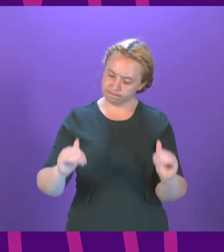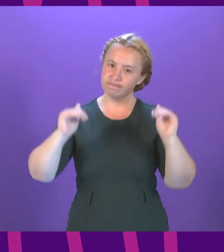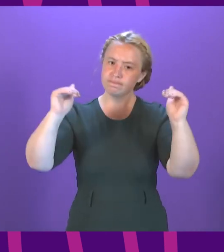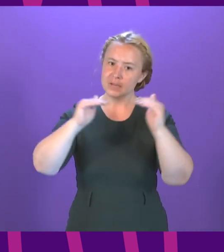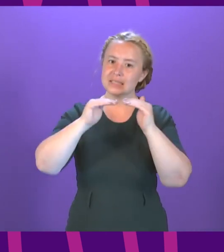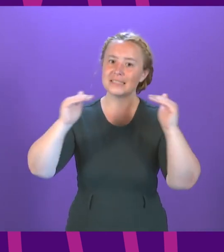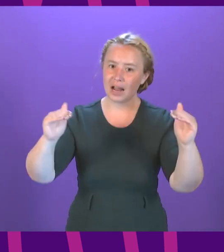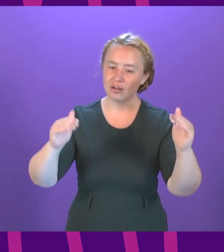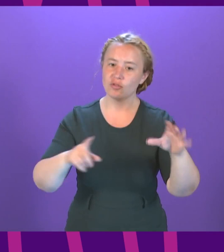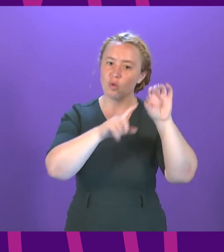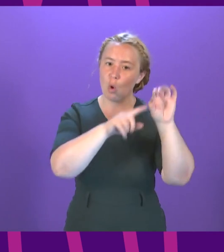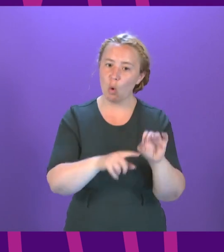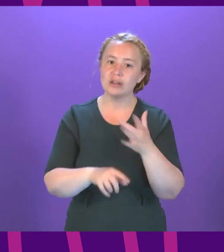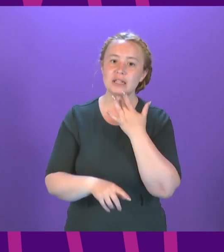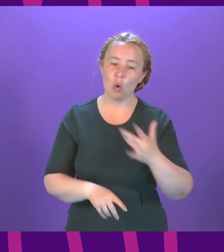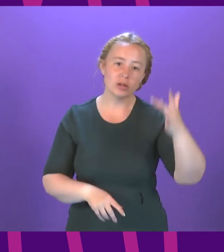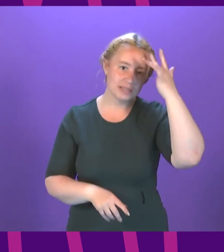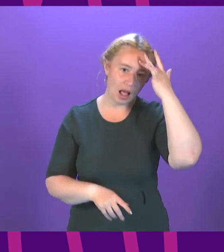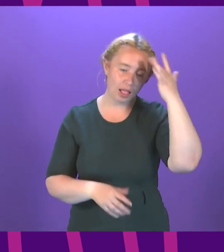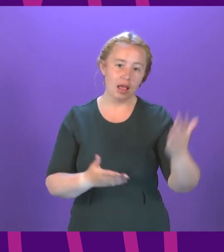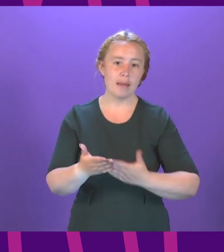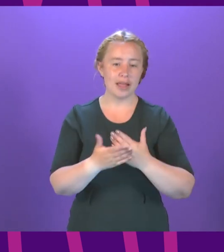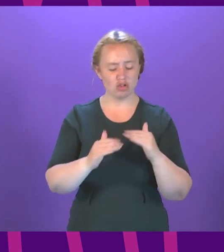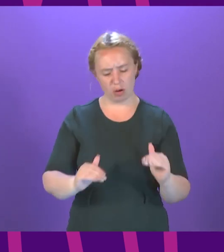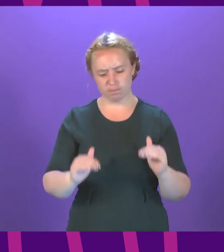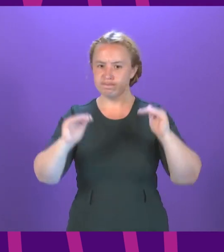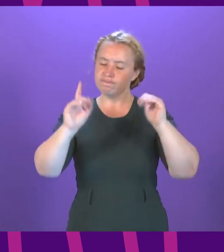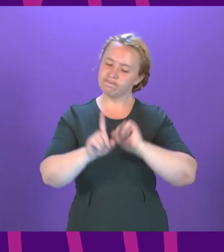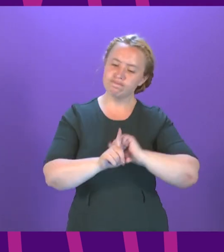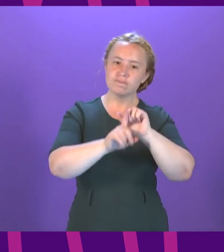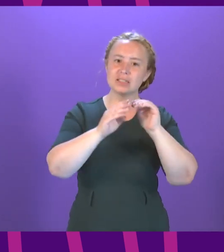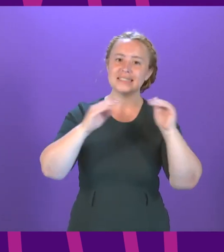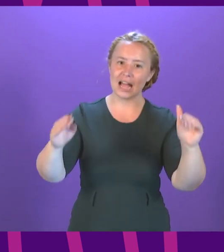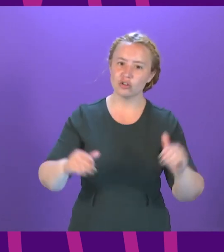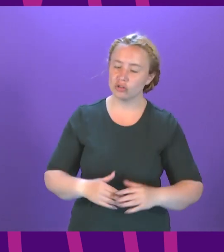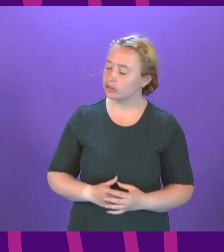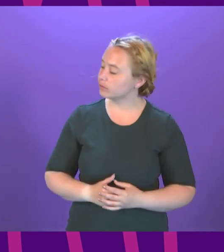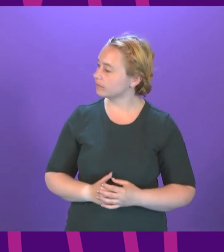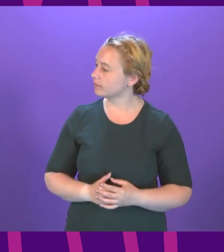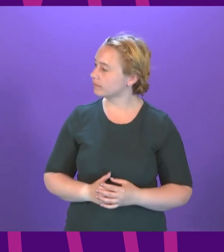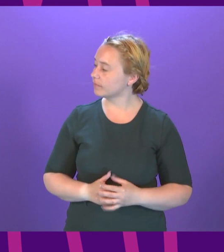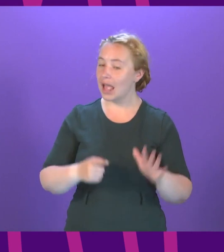for that purpose is not just acceptable but as high as we would expect it to be.